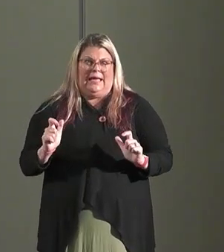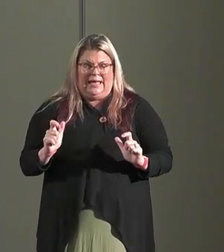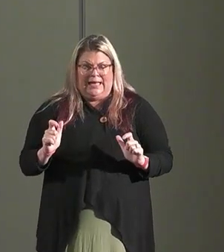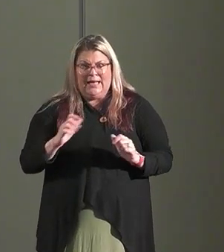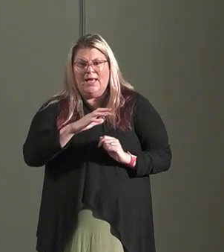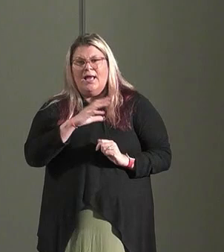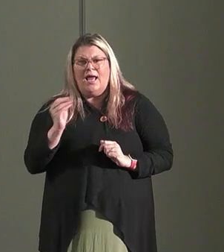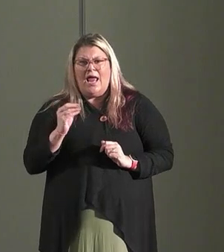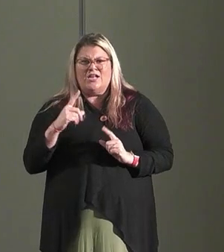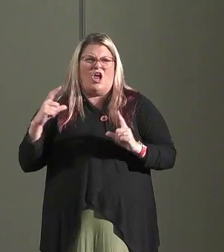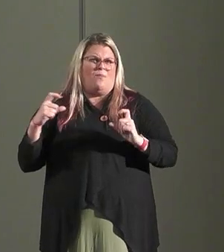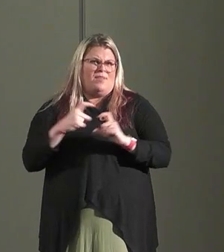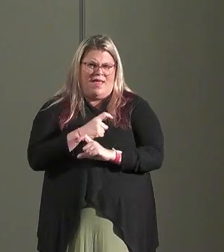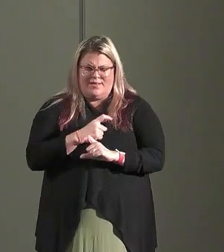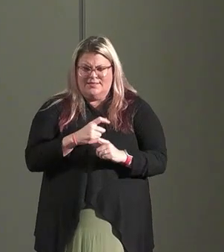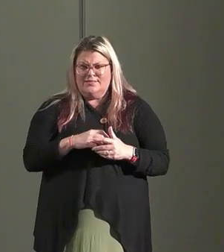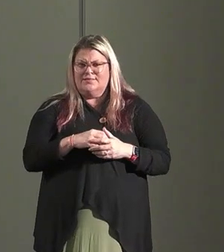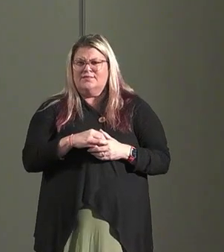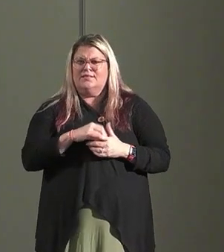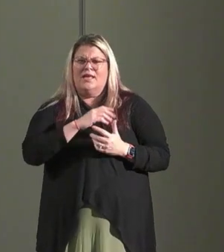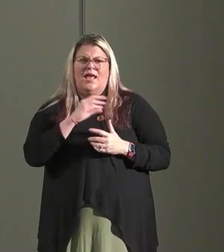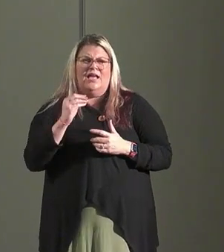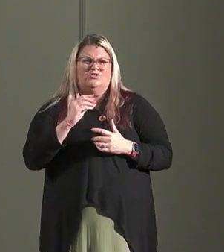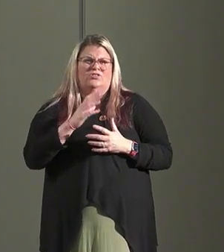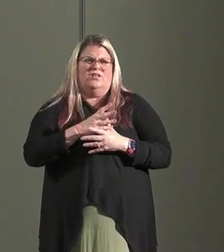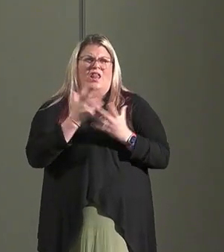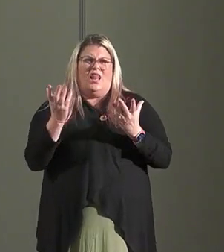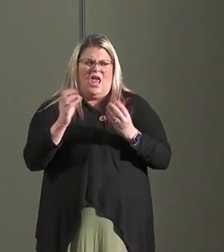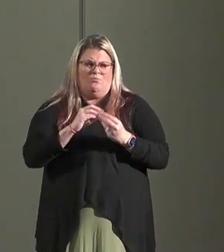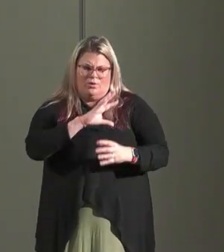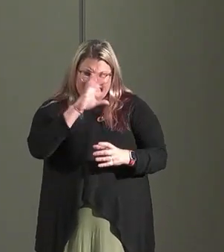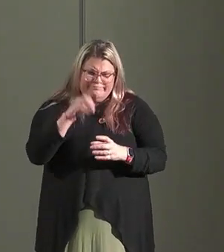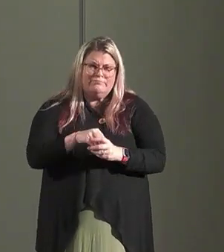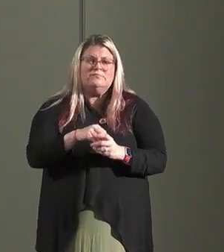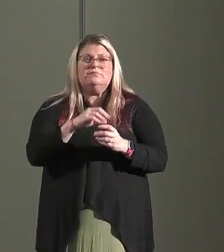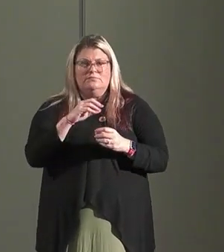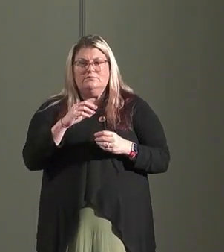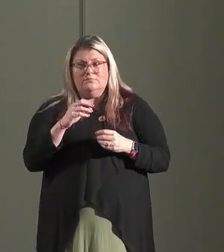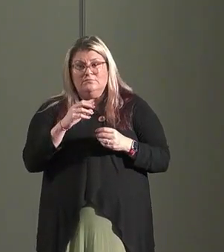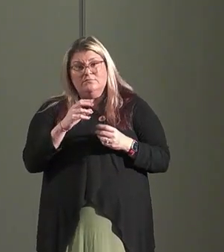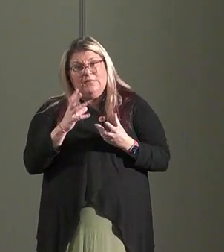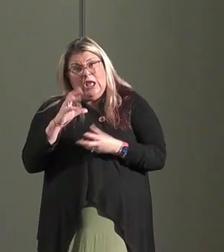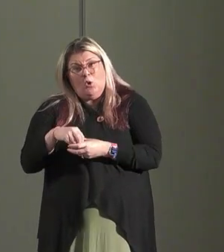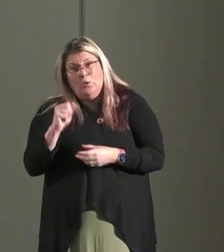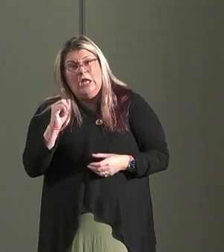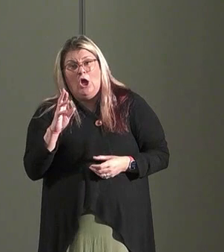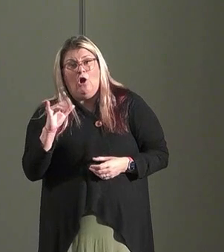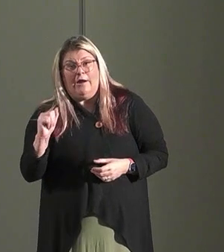And complex. And just a lot more code to them including ARIA. As part of that.